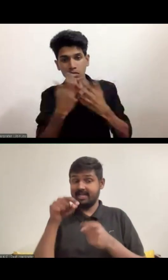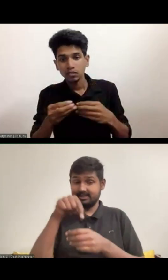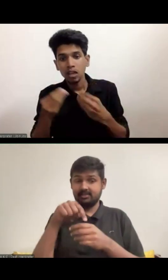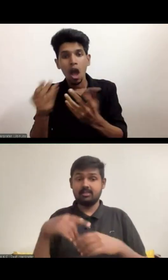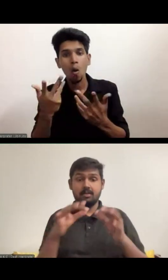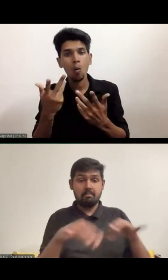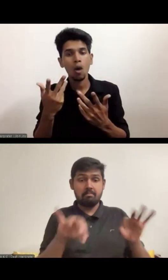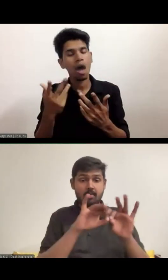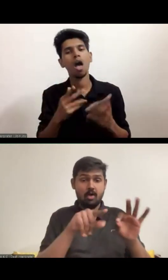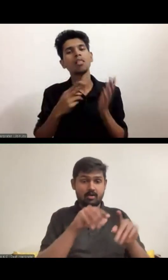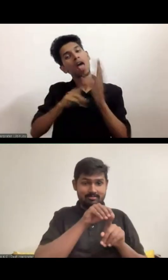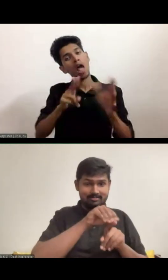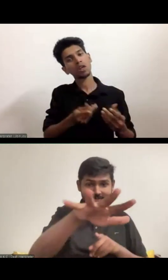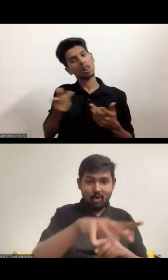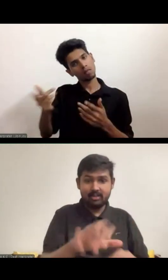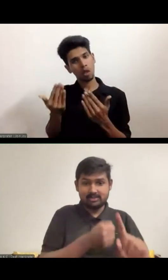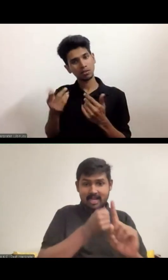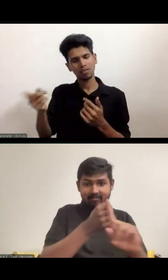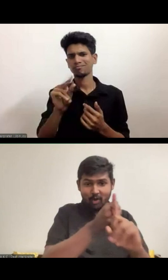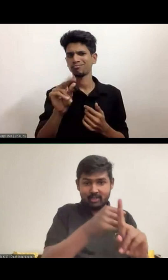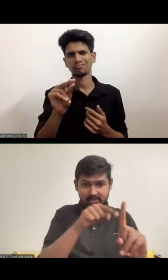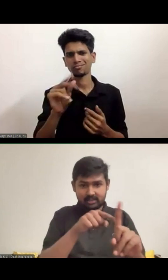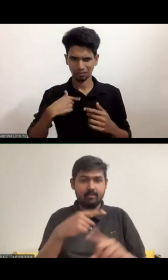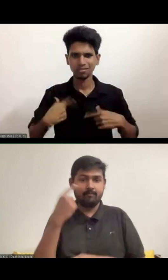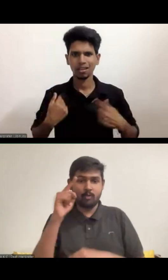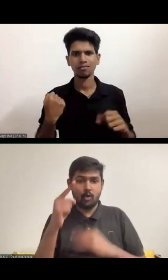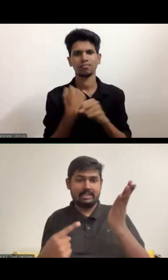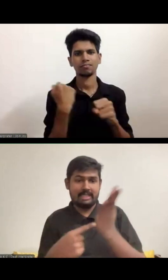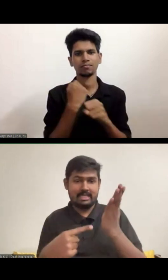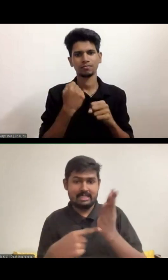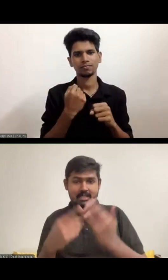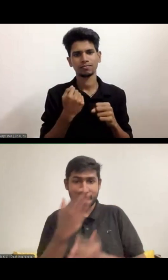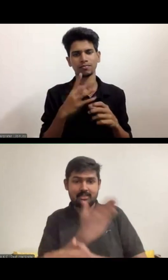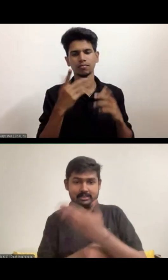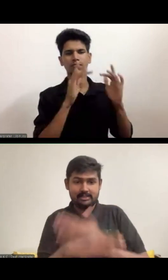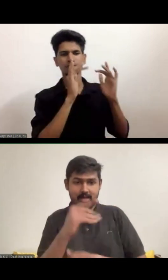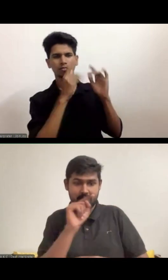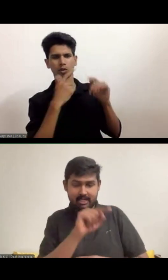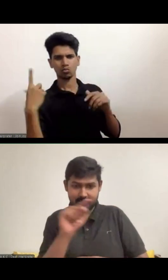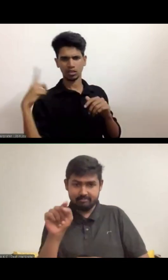This is where the disability leadership training in Internet governance and digital rights comes in.